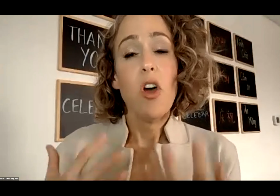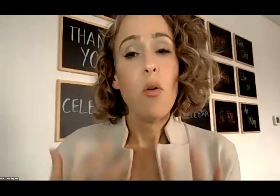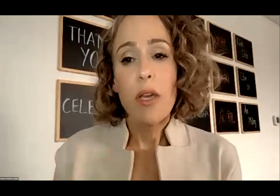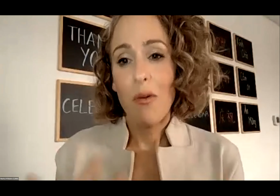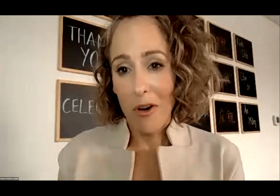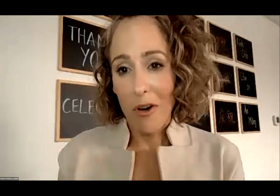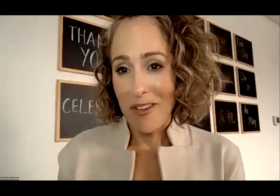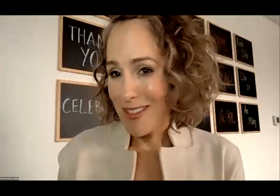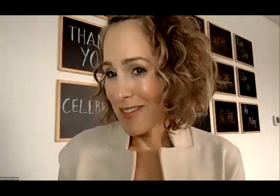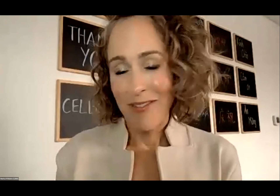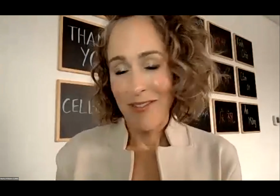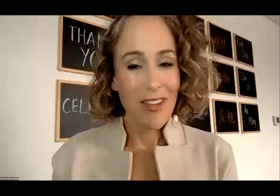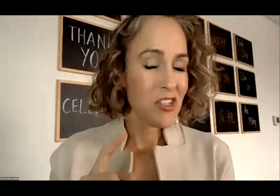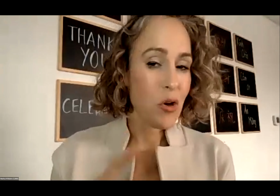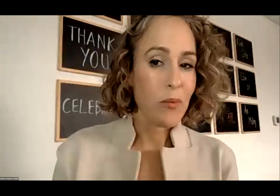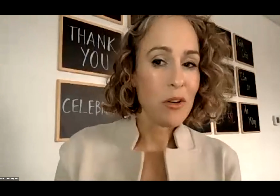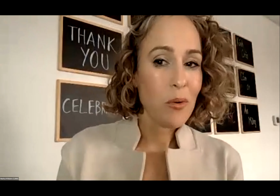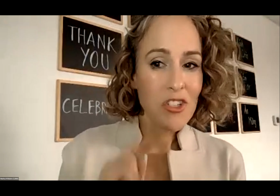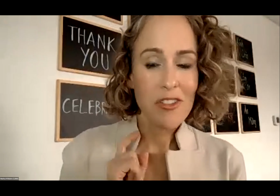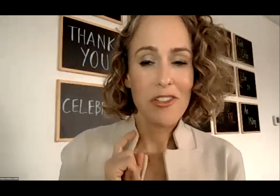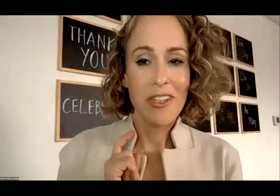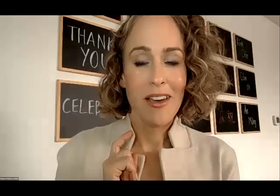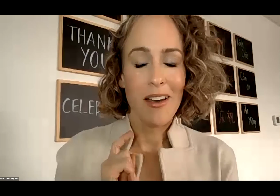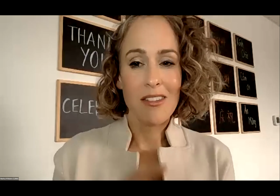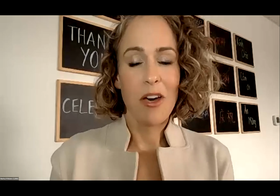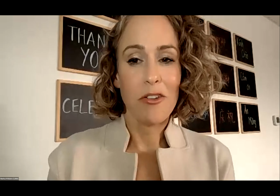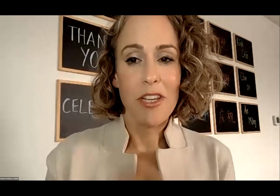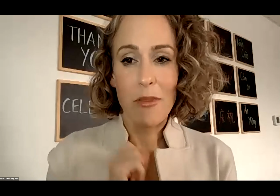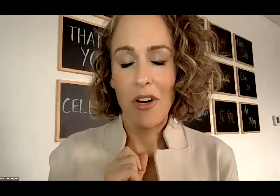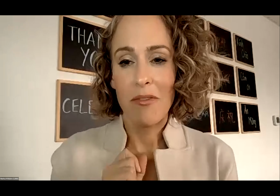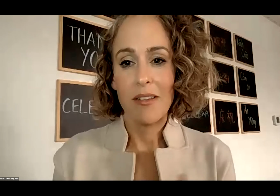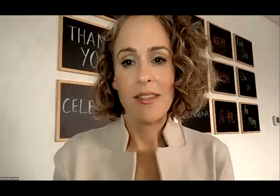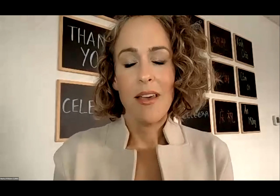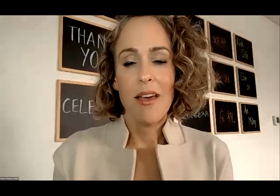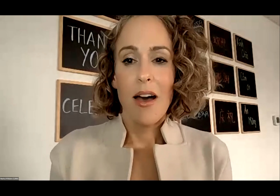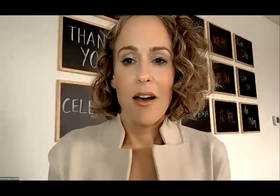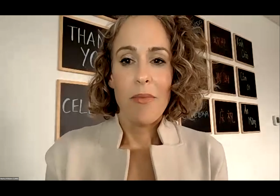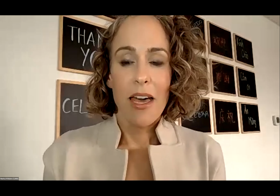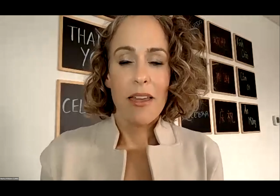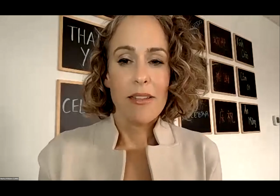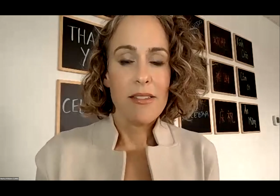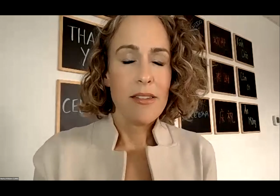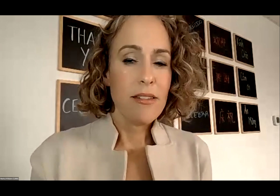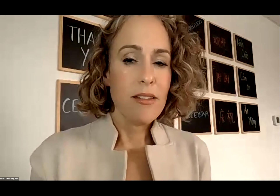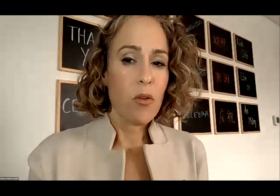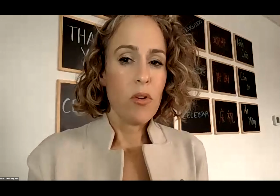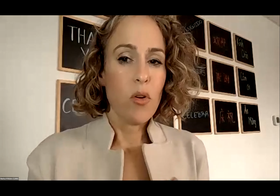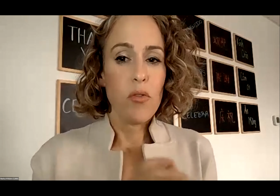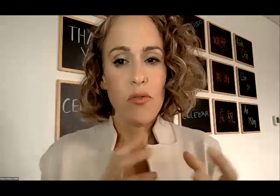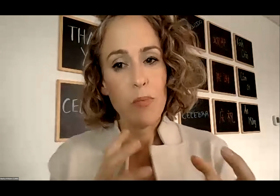knowing what work you need to finish, knowing what questions you need to ask about your demographics, and you know, building a budget